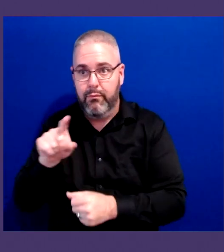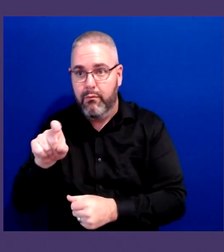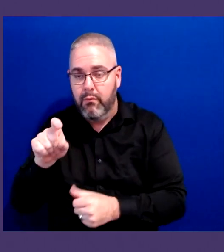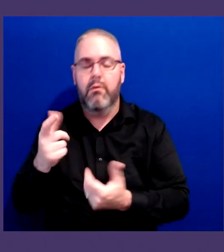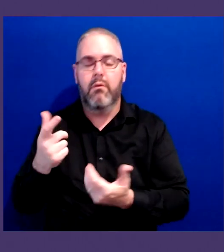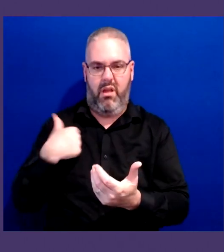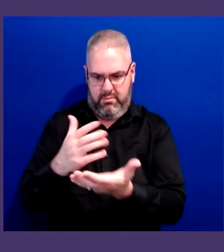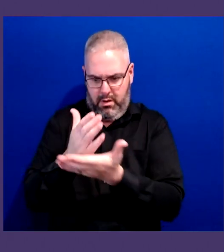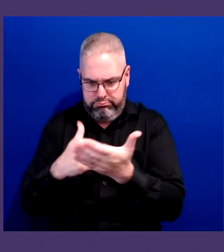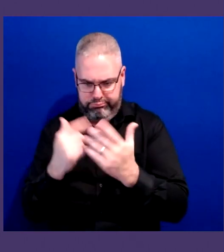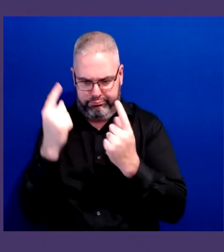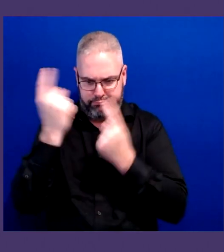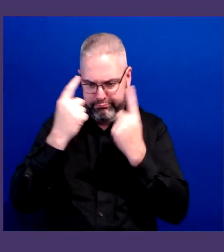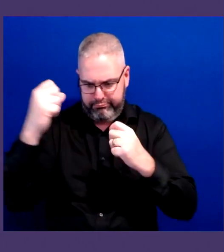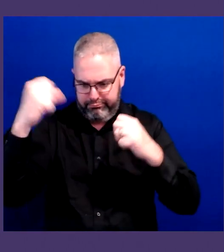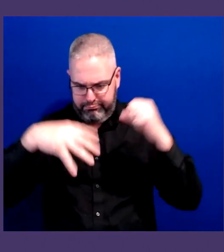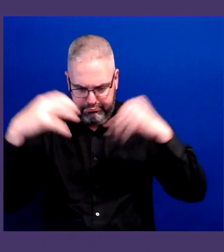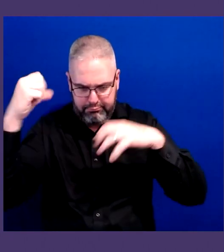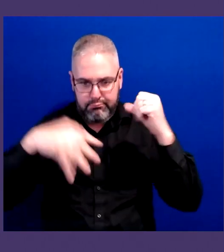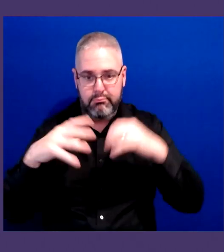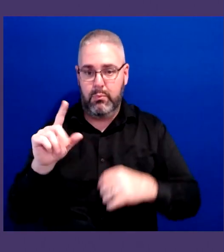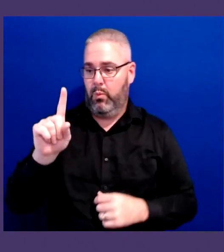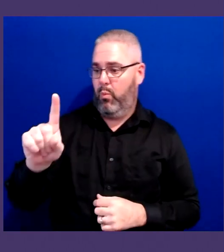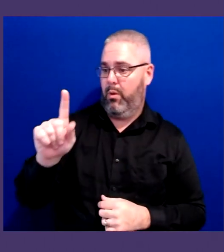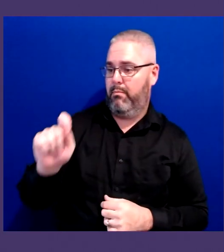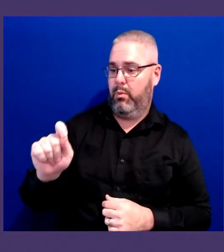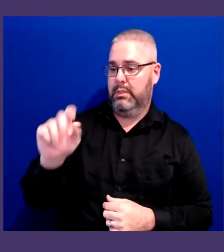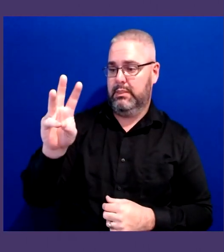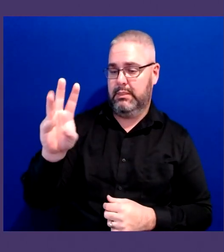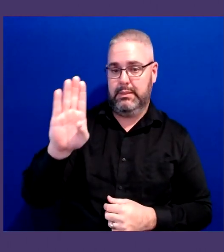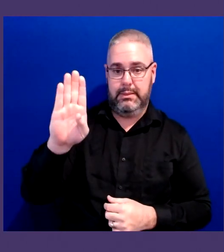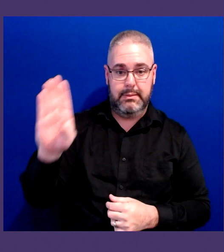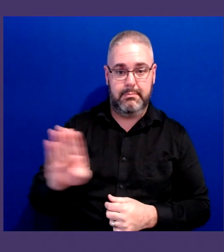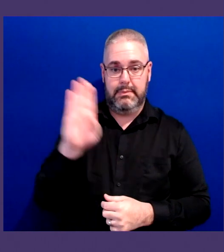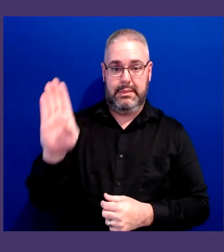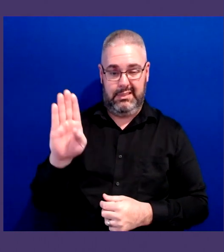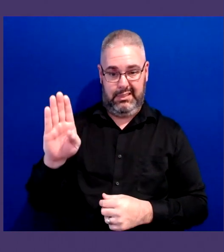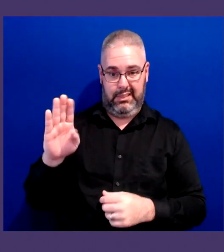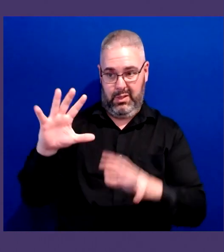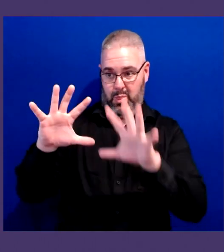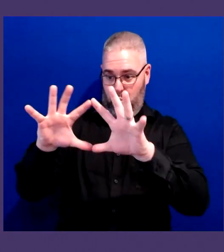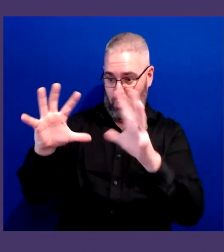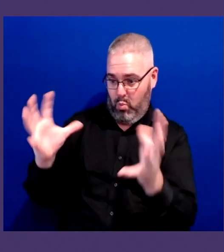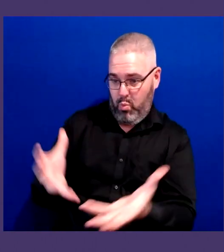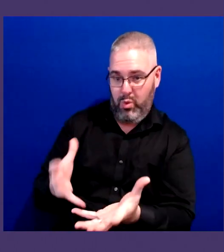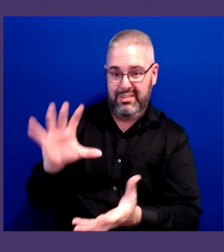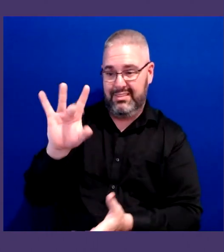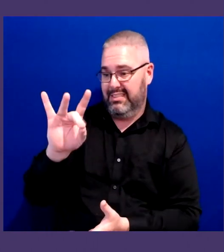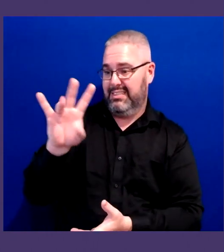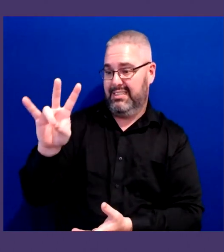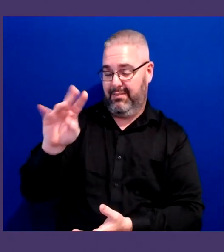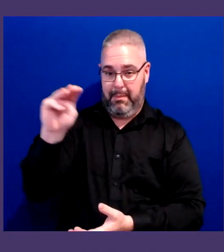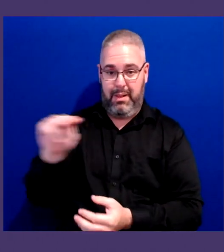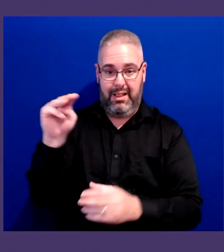With 1.6 billion people in the world, 87 million people in Europe with disabilities, I don't really know how anyone can say no to that.